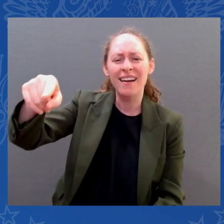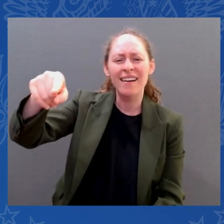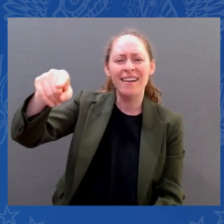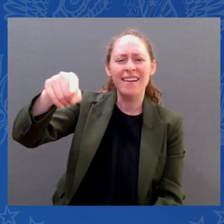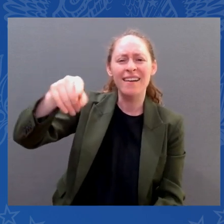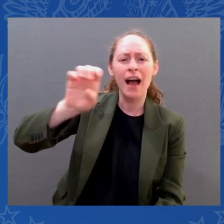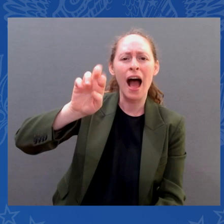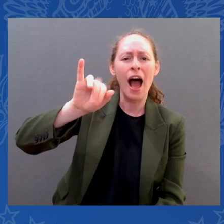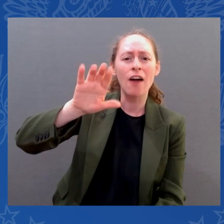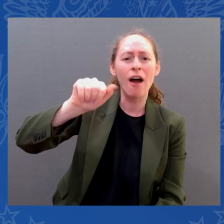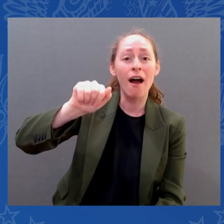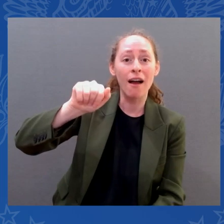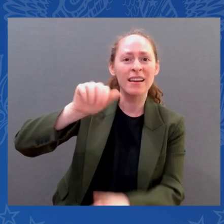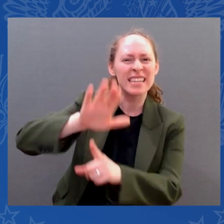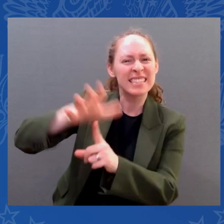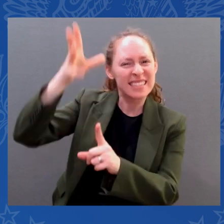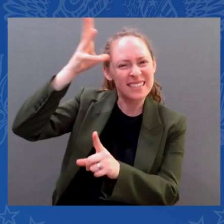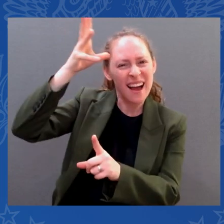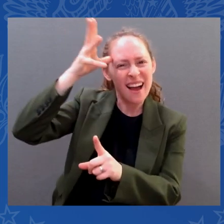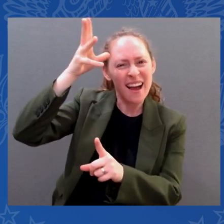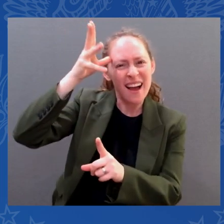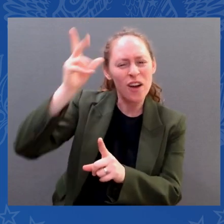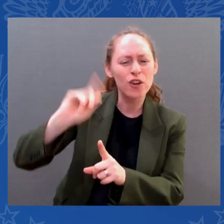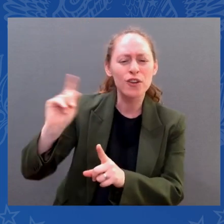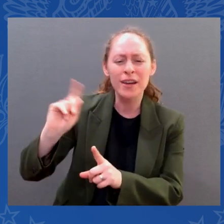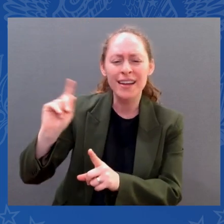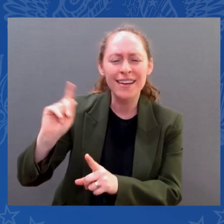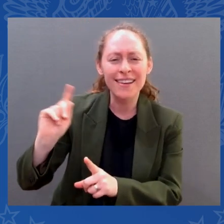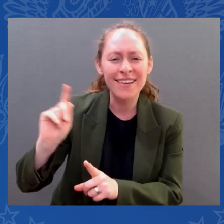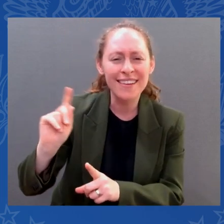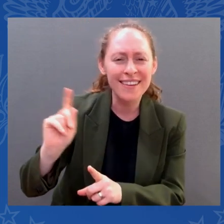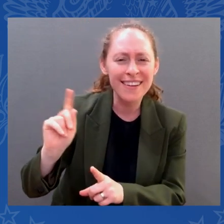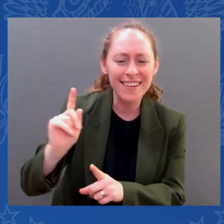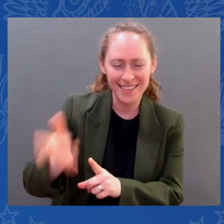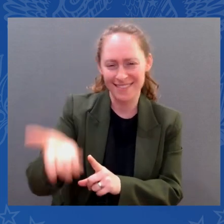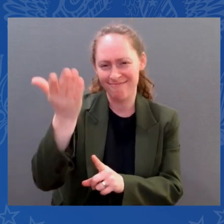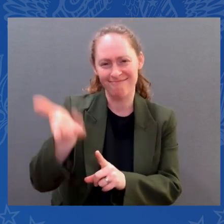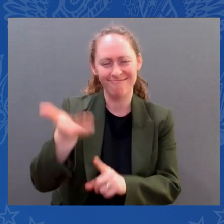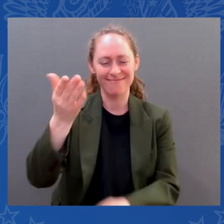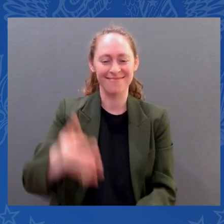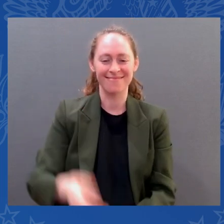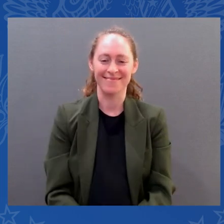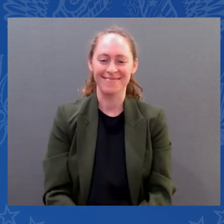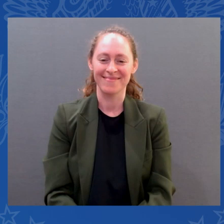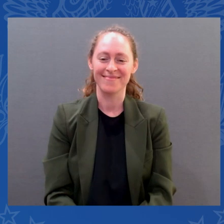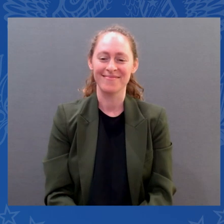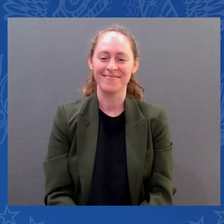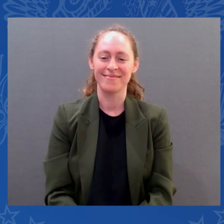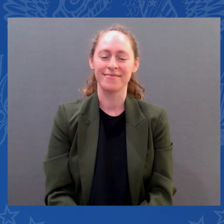Now, I was asked by your daughter not to do that.